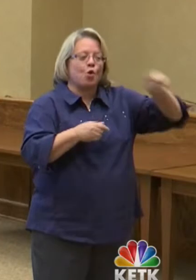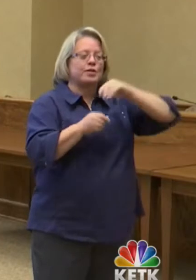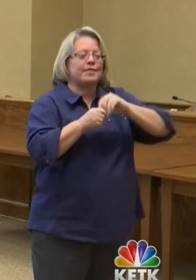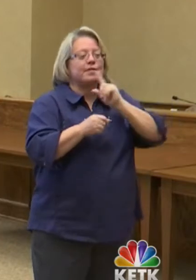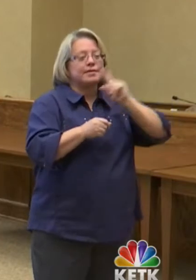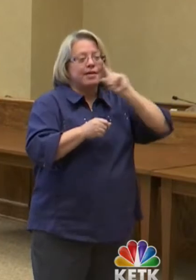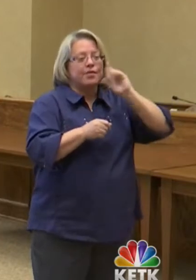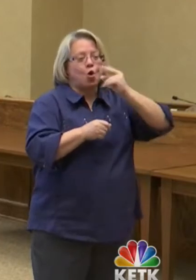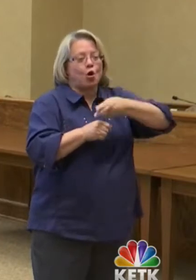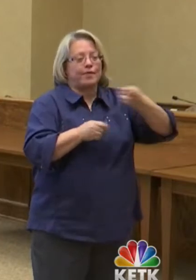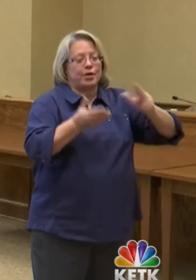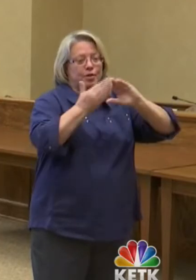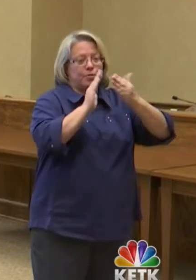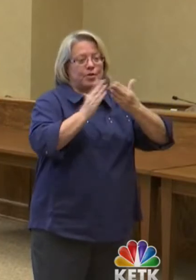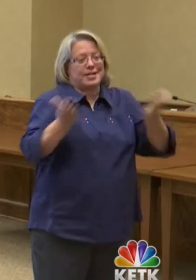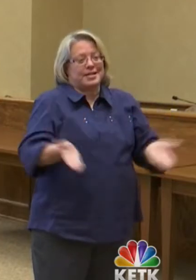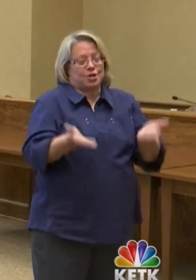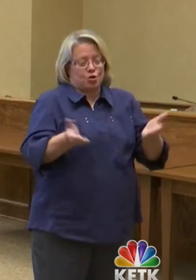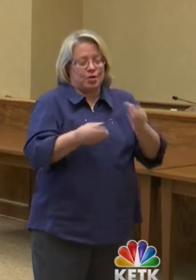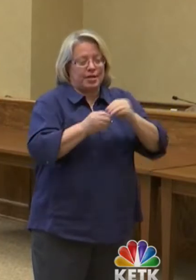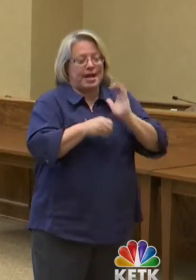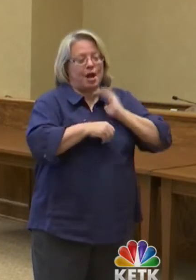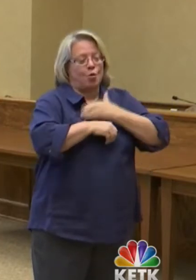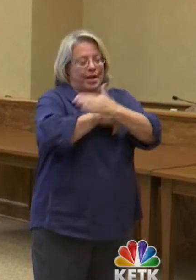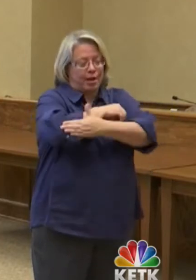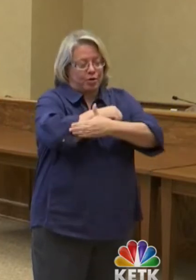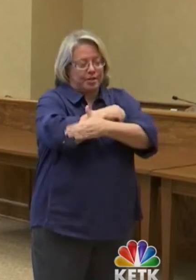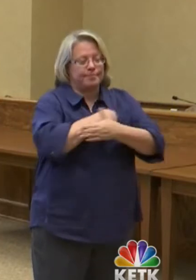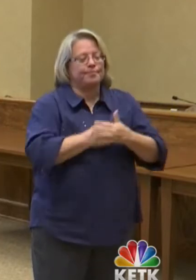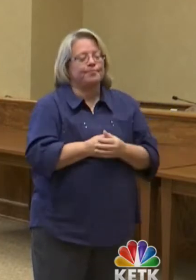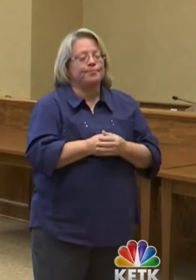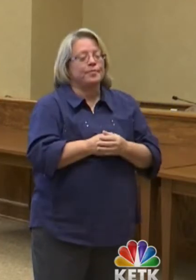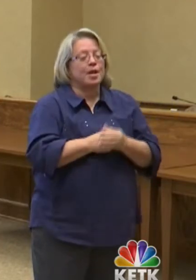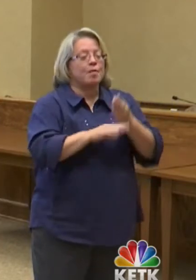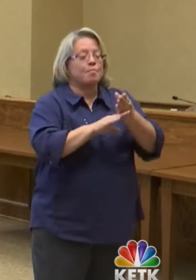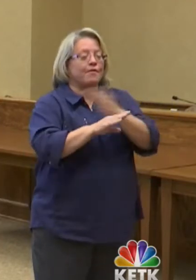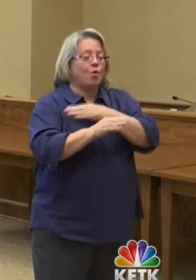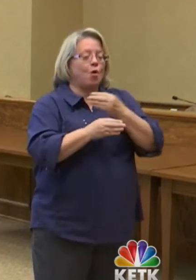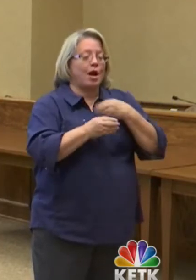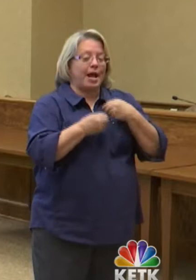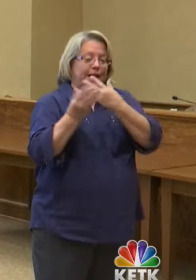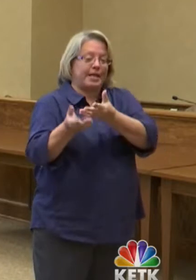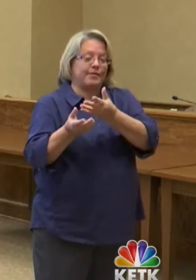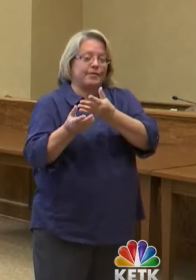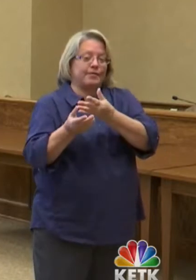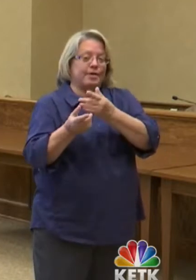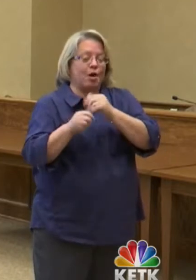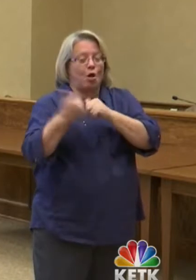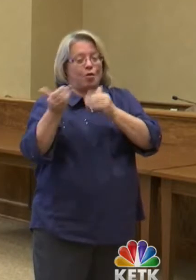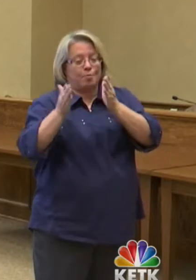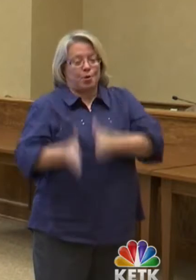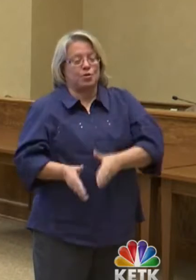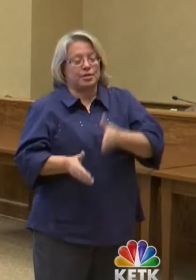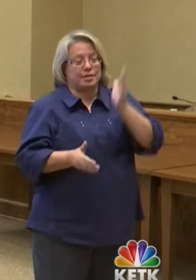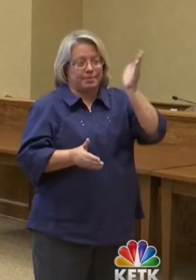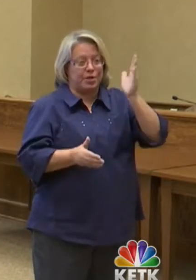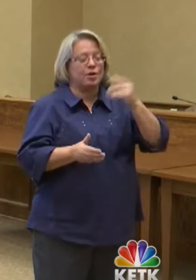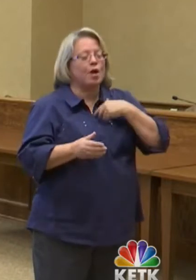THANKS AGAIN TO TRACY WALKER WHO IS PROVIDING OUR SIGN LANGUAGE INTERPRETING SERVICES